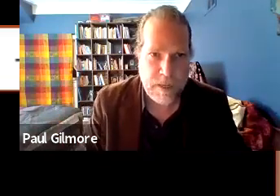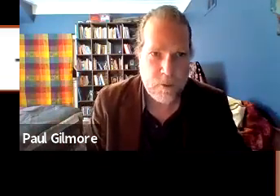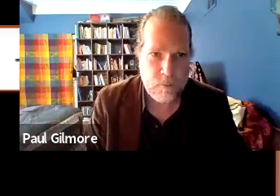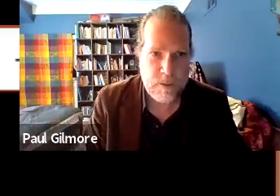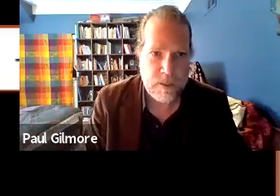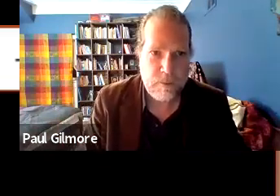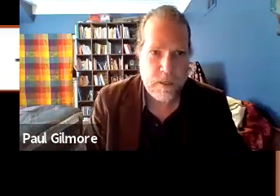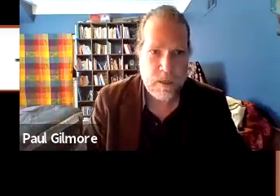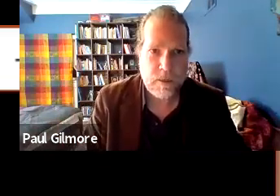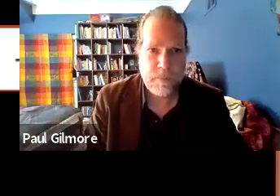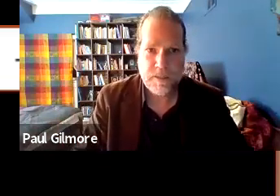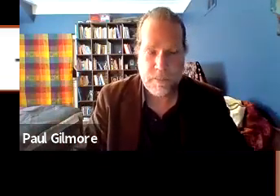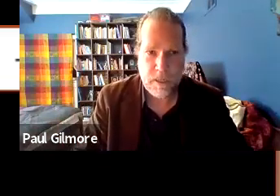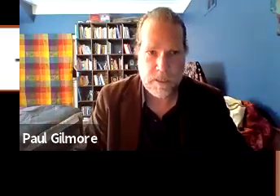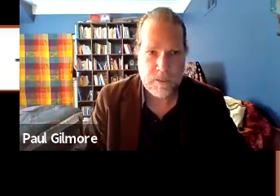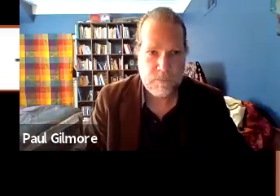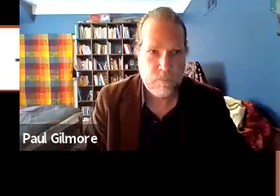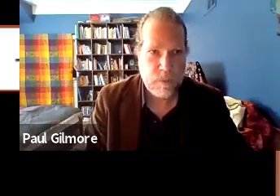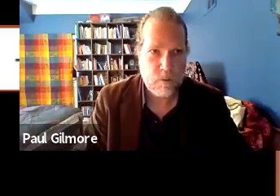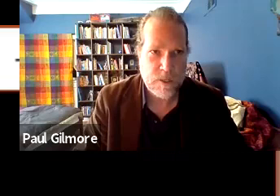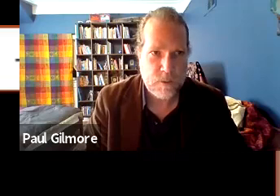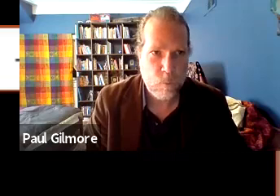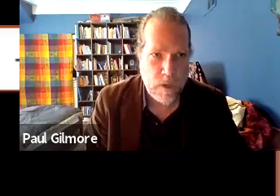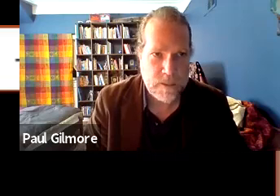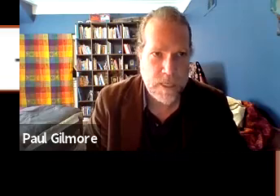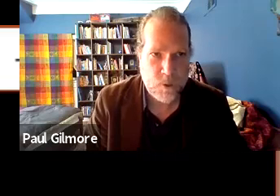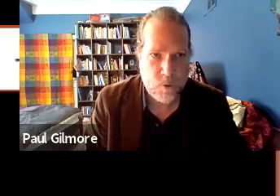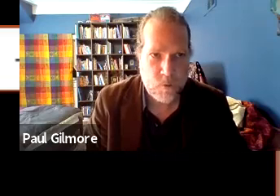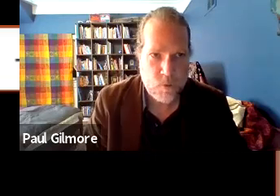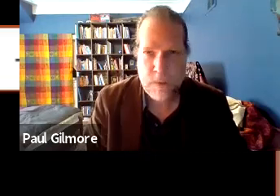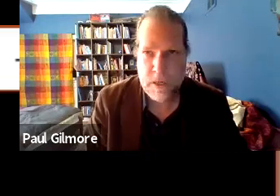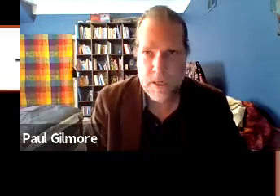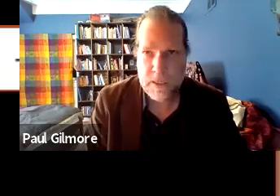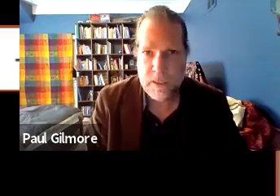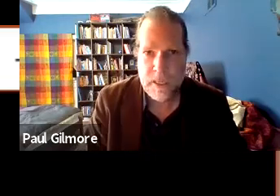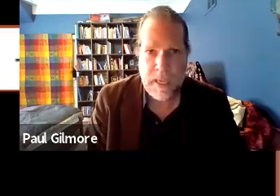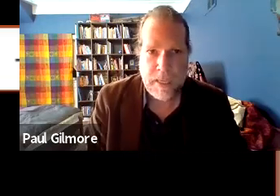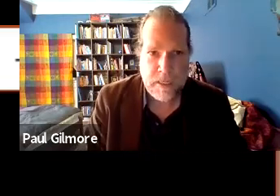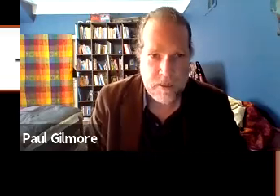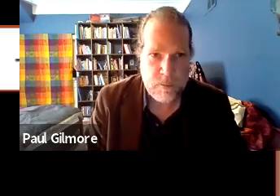about who we think we are, as Americans, the question what is a true American? And here's